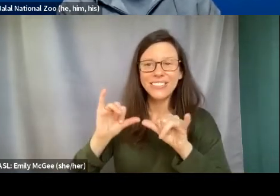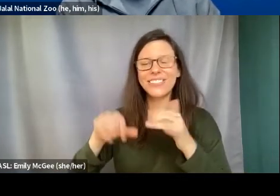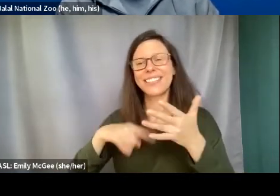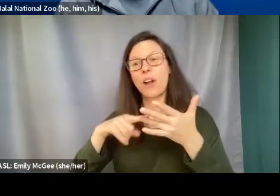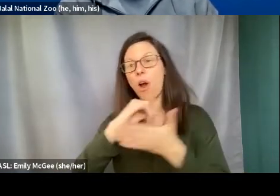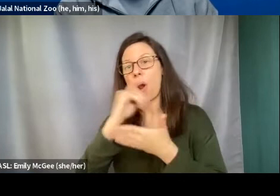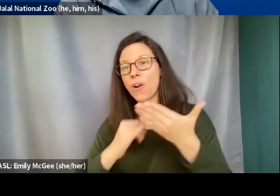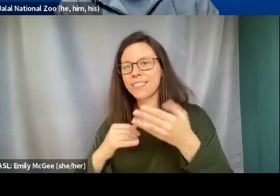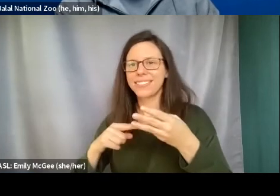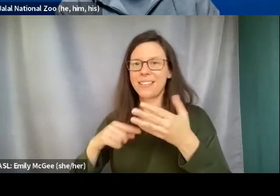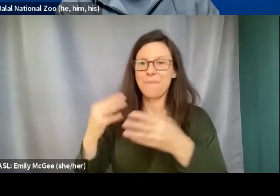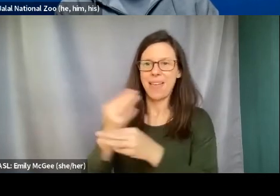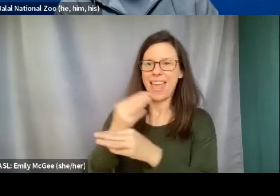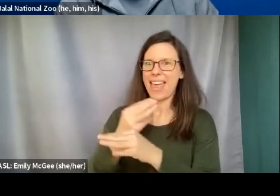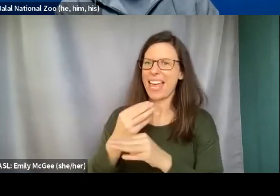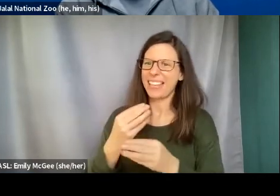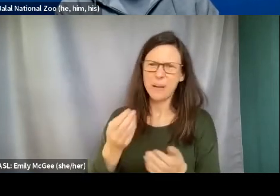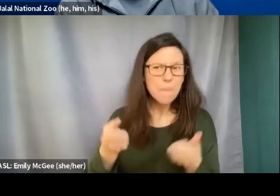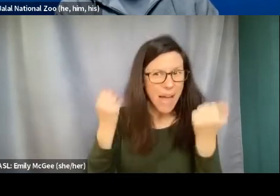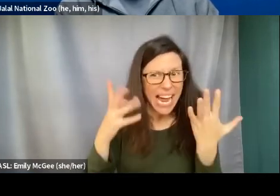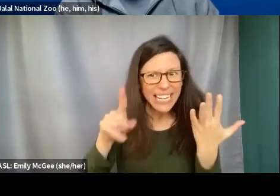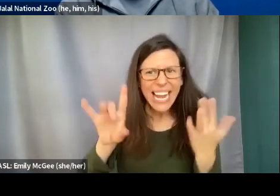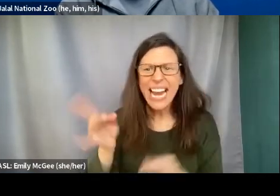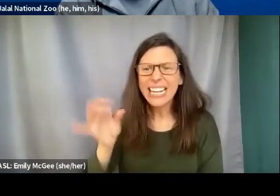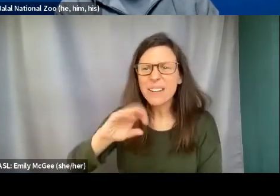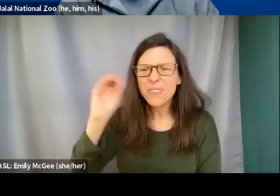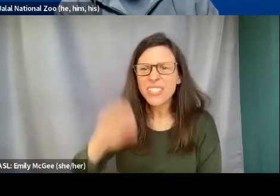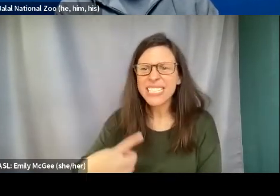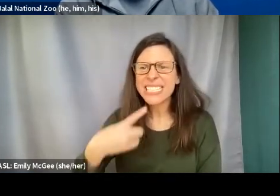It's so clear that you're using, we talked about the math that you're using to find the volume